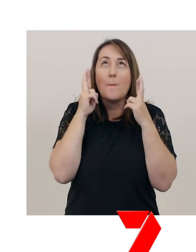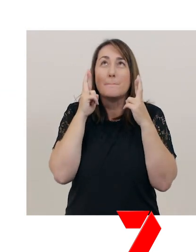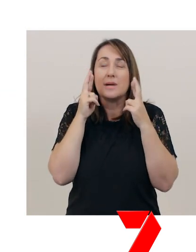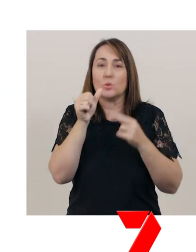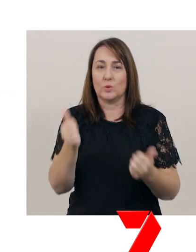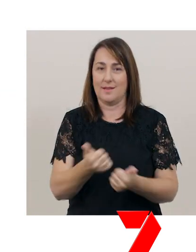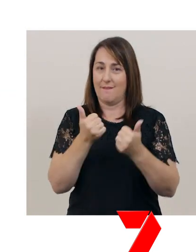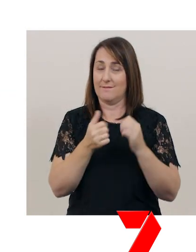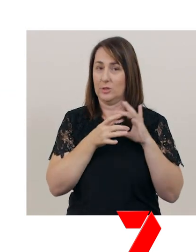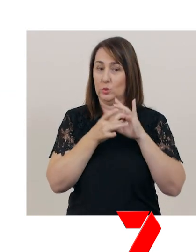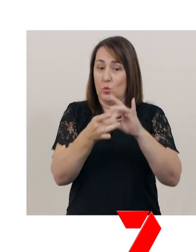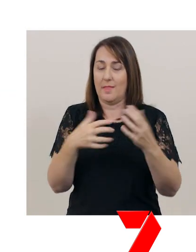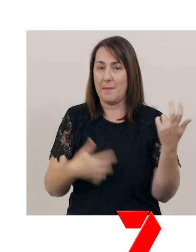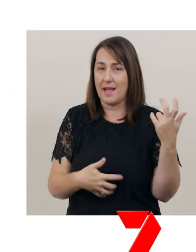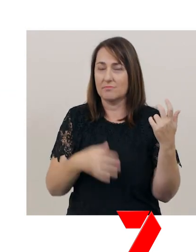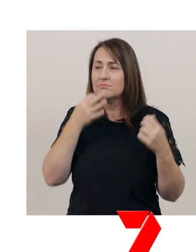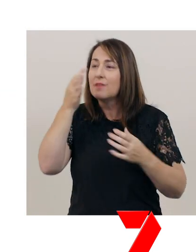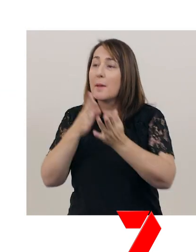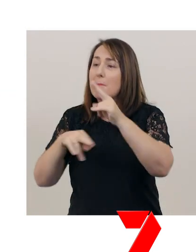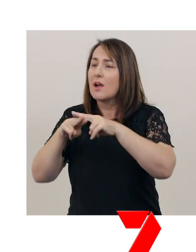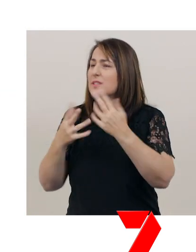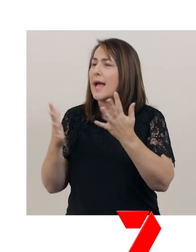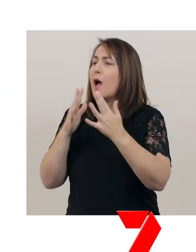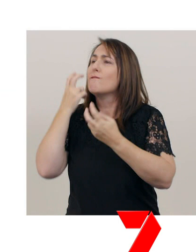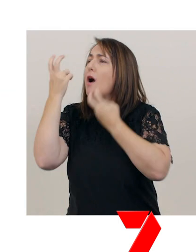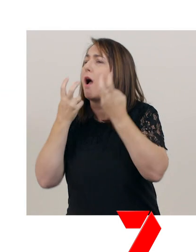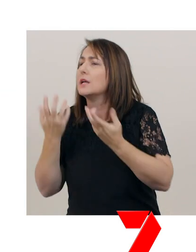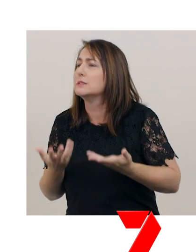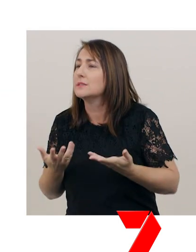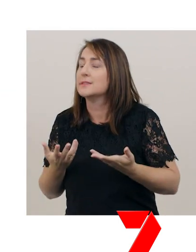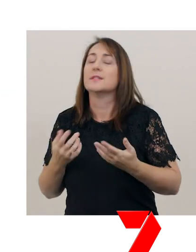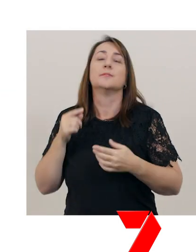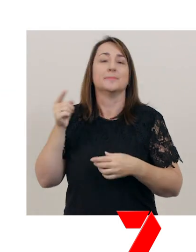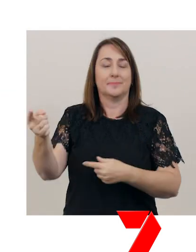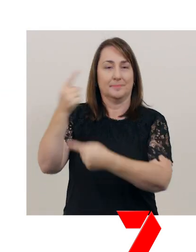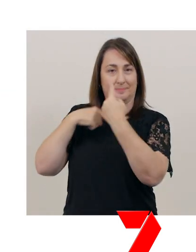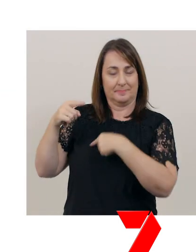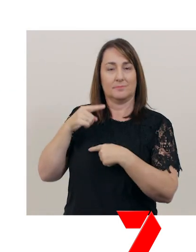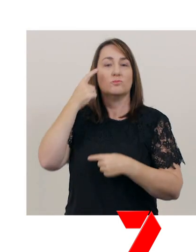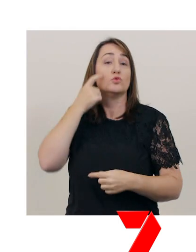He asked his parents how he could find them, and they said to try the internet.